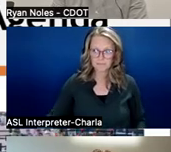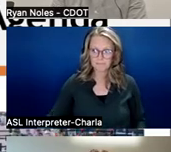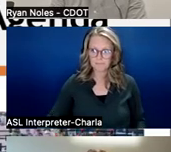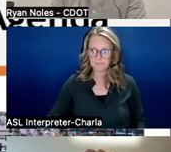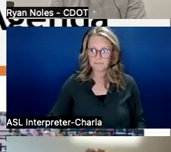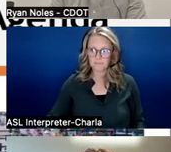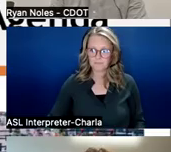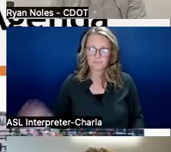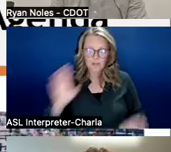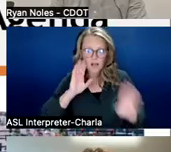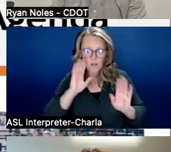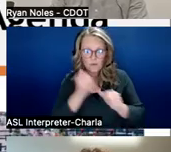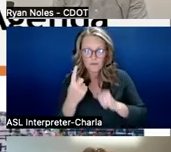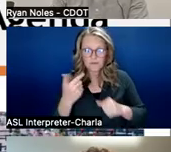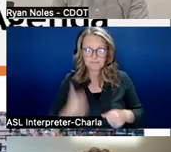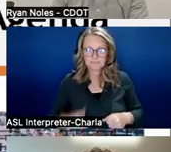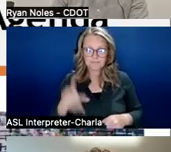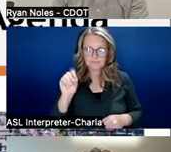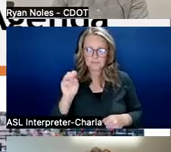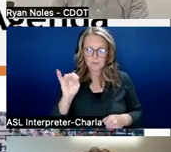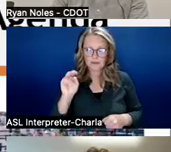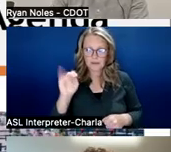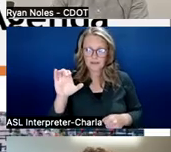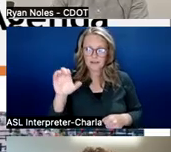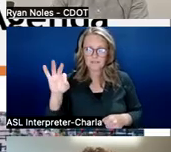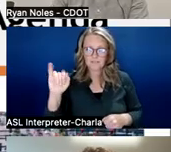Yes. Hi everyone, I'm Dominic Fikany and I'm on the same team with Morgan.